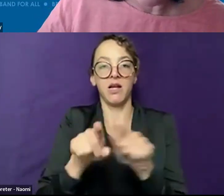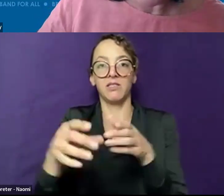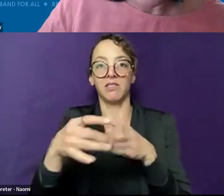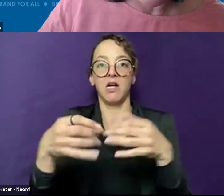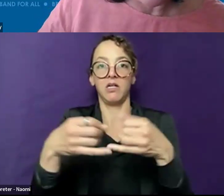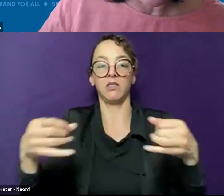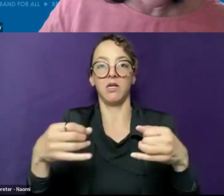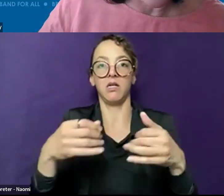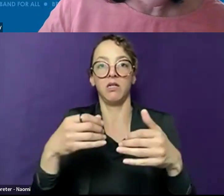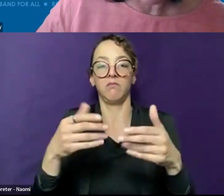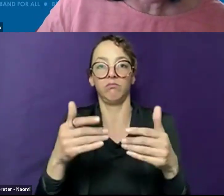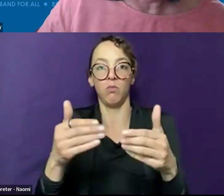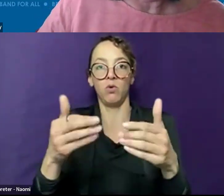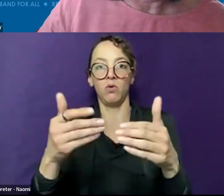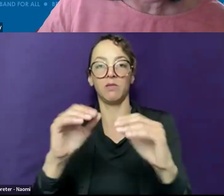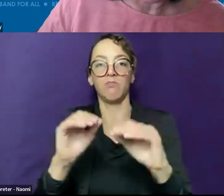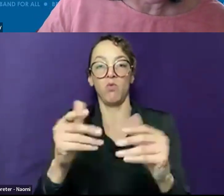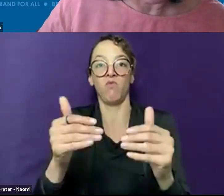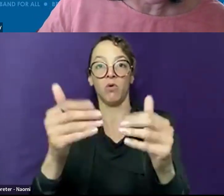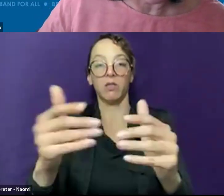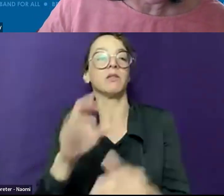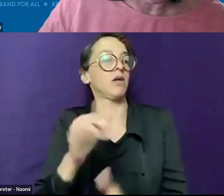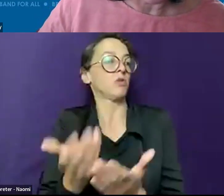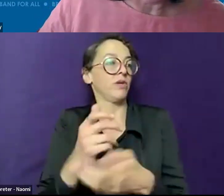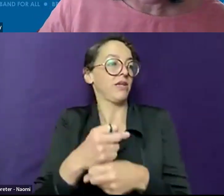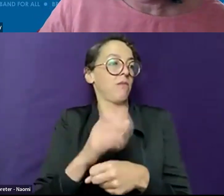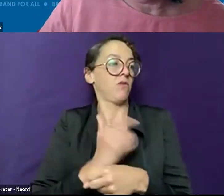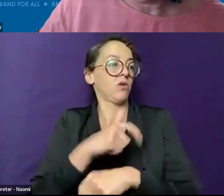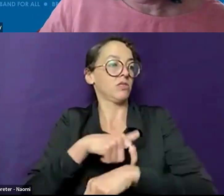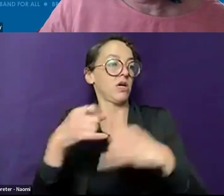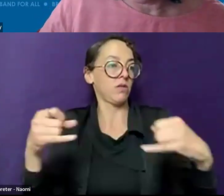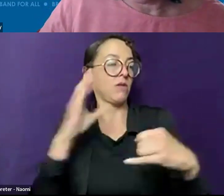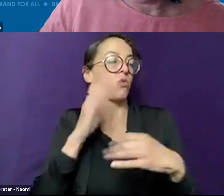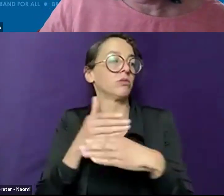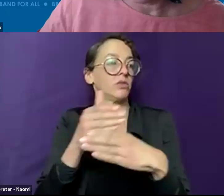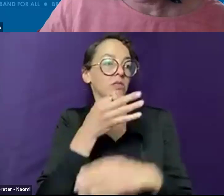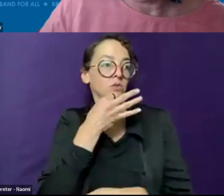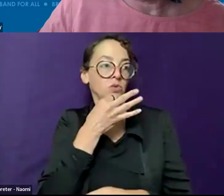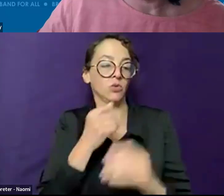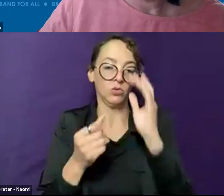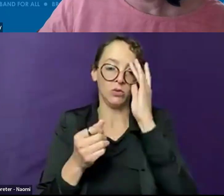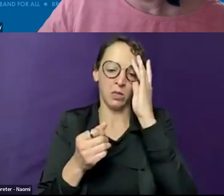that we'll be sharing here shortly. And there is a section number 12,